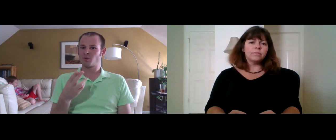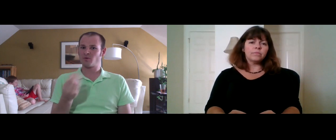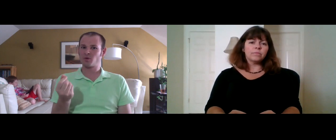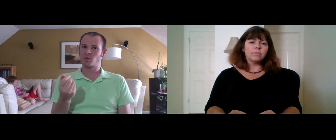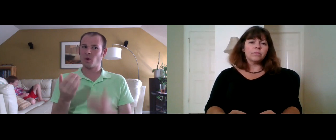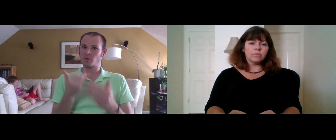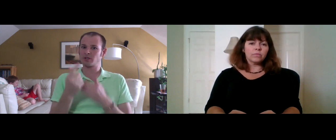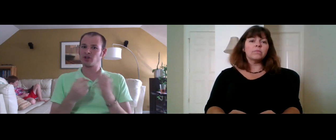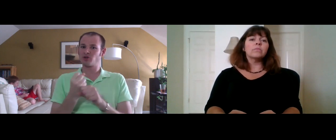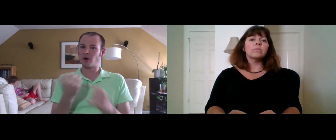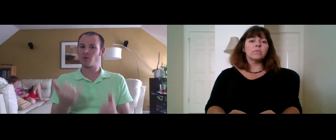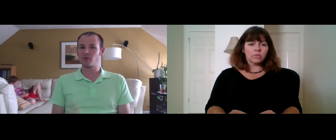Since March. Almost a year now